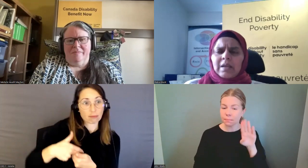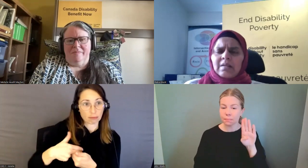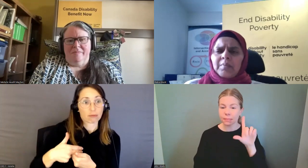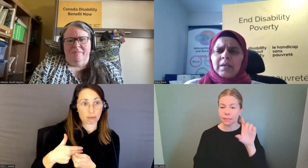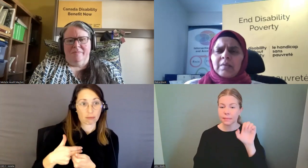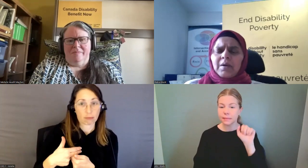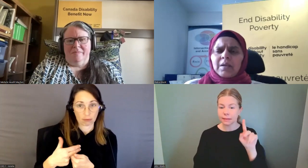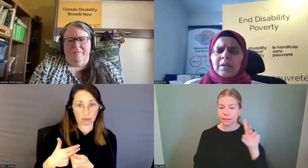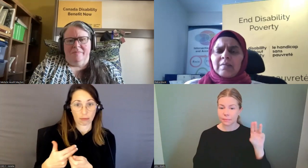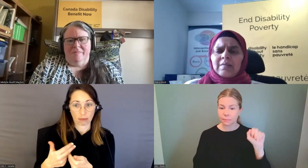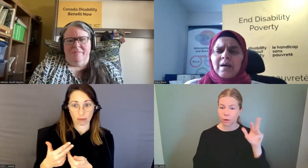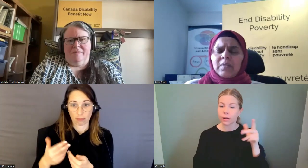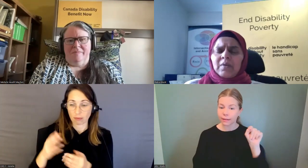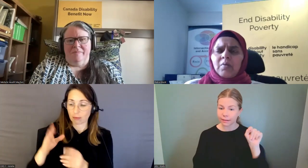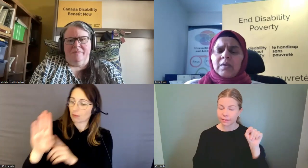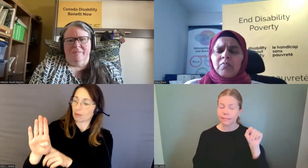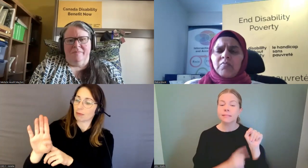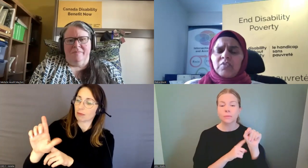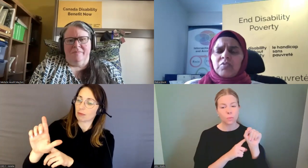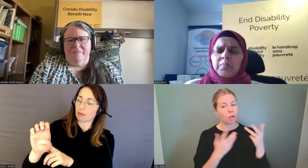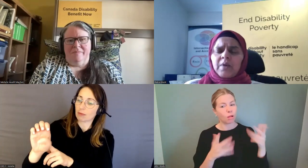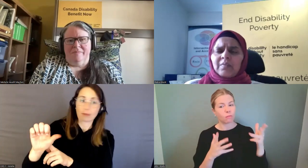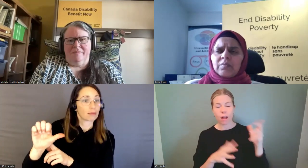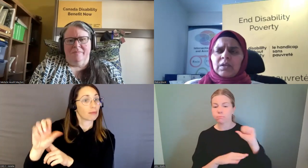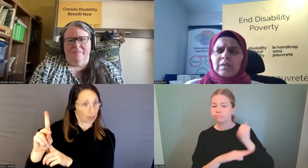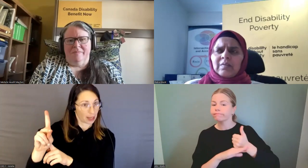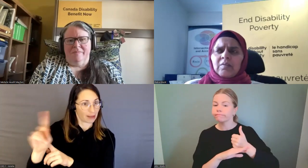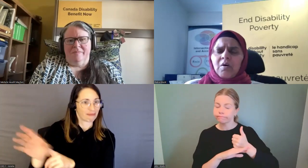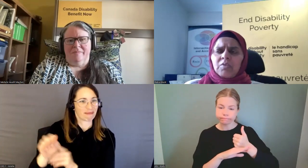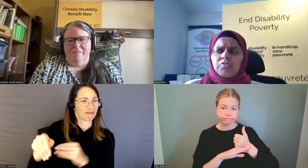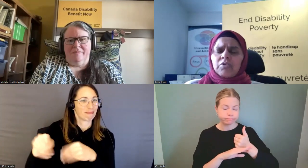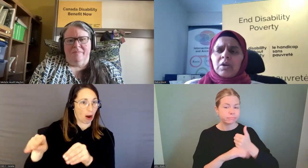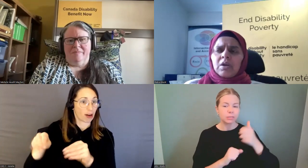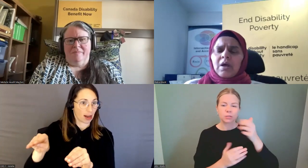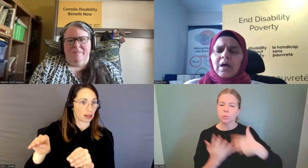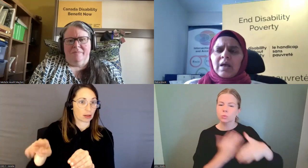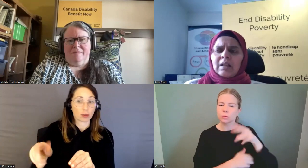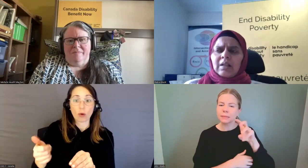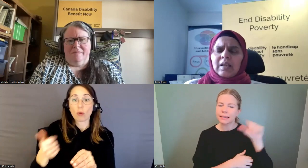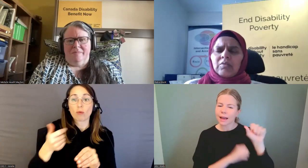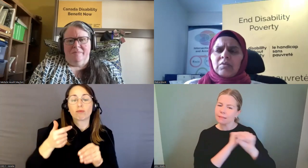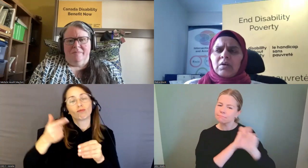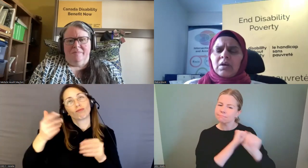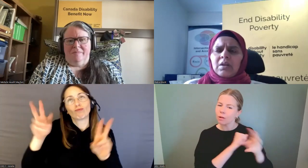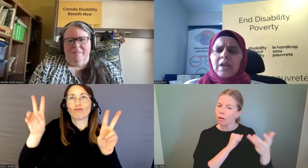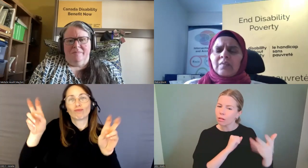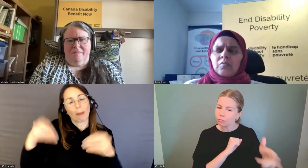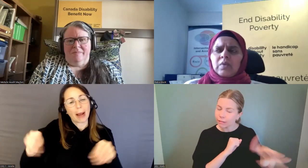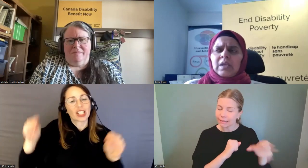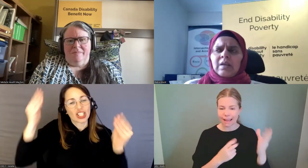THE BLEAK MARKET IS UP AND THERE WILL BE AN OFFICIAL PRESS RELEASE LAUNCH LATER NEXT WEEK